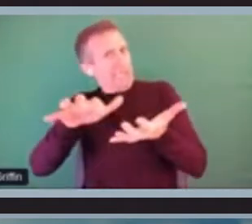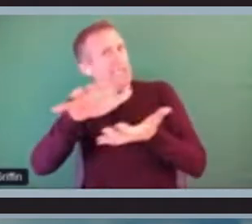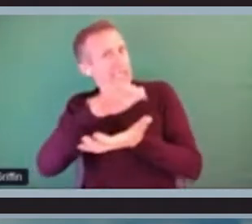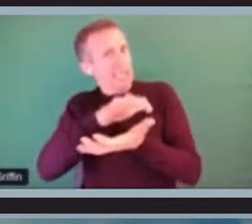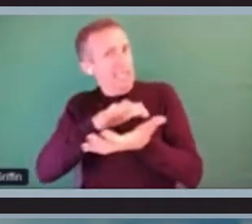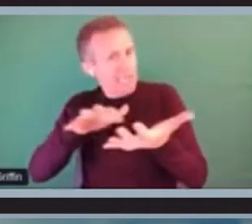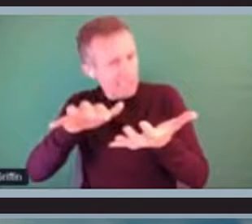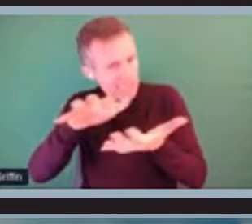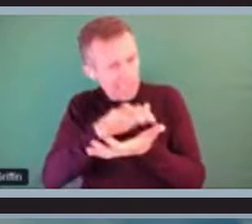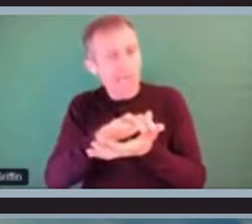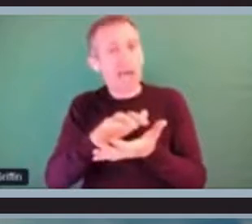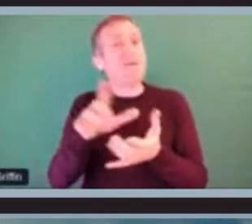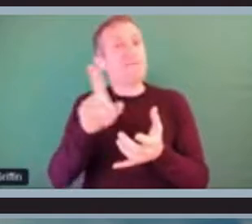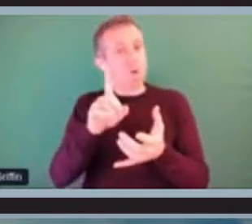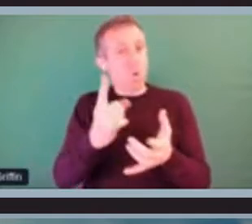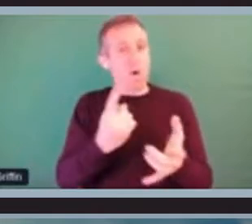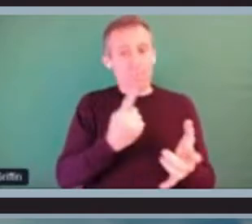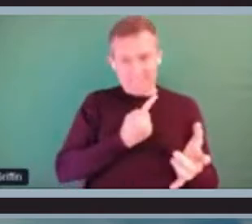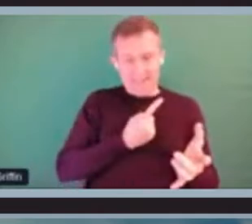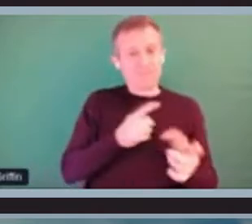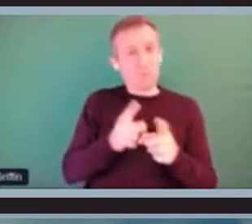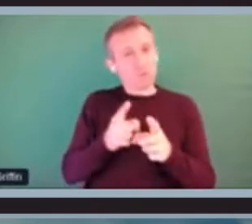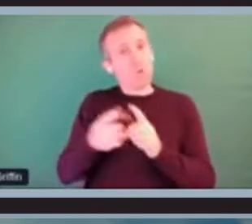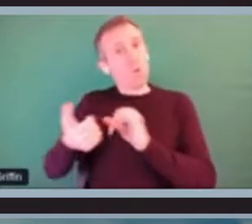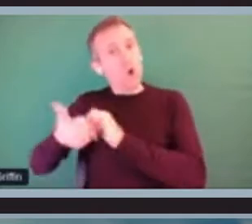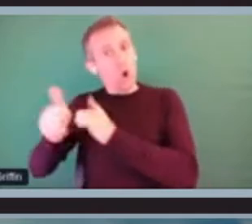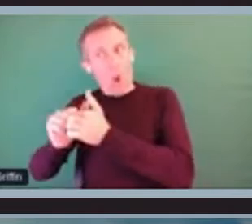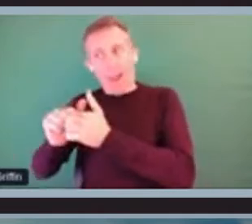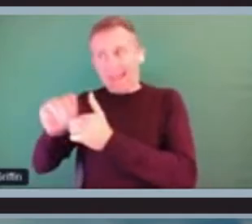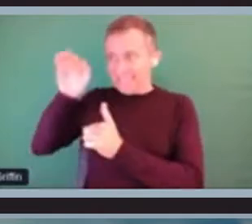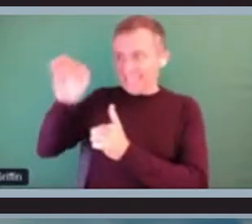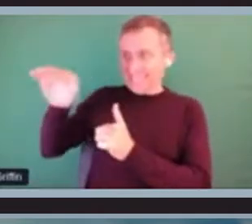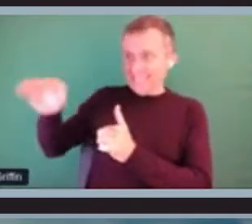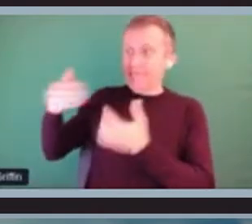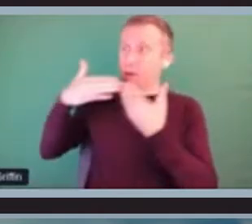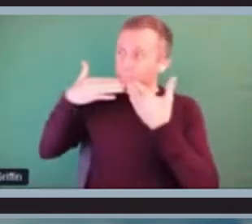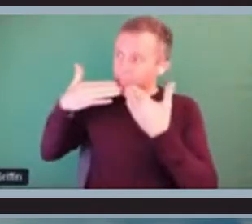then for how we can explain and empower our colleagues to take action on removing those barriers.